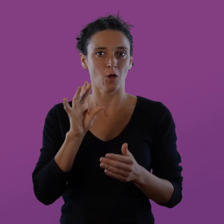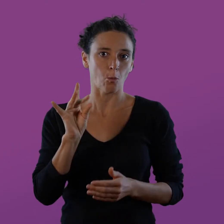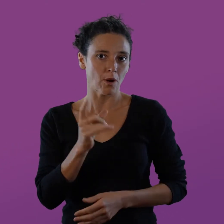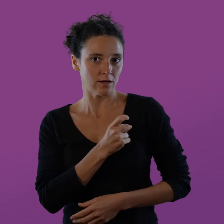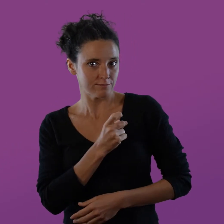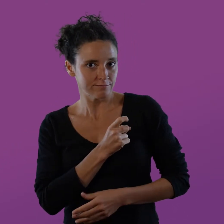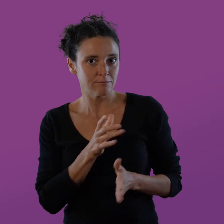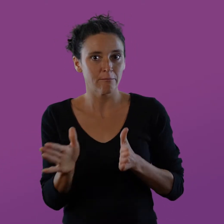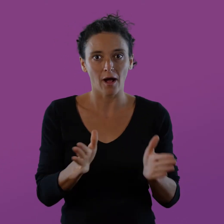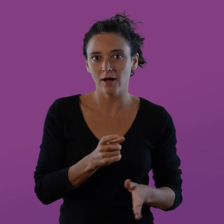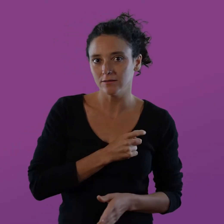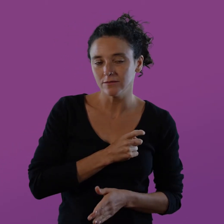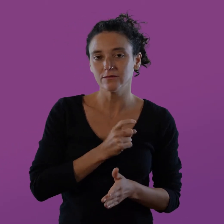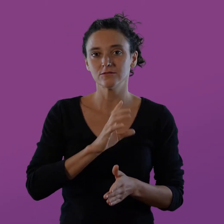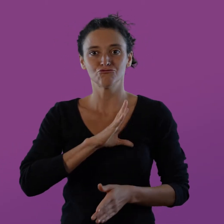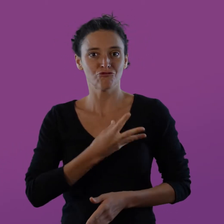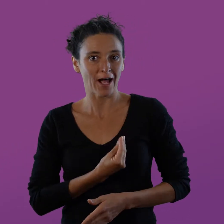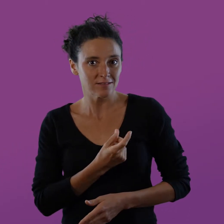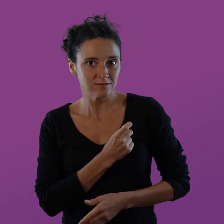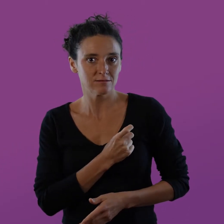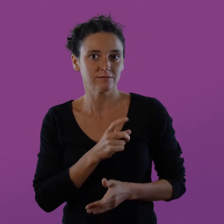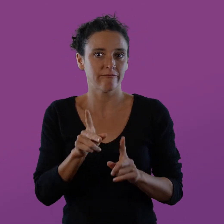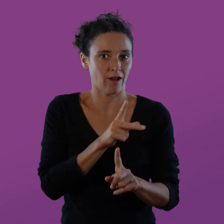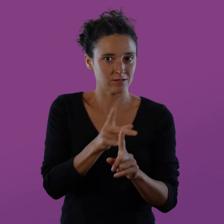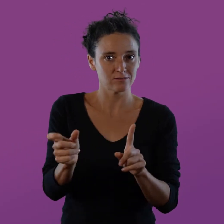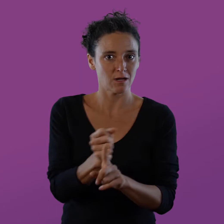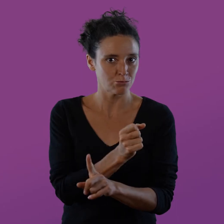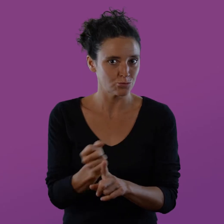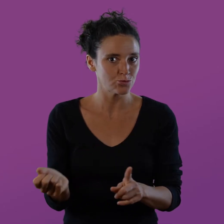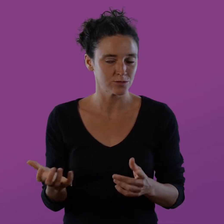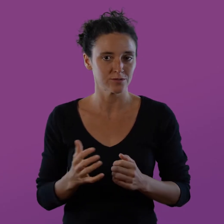homophobic, biphobic and transphobic violence and abuse.